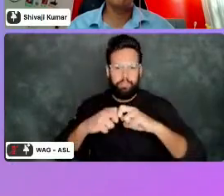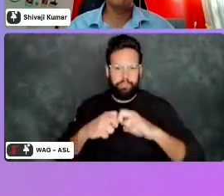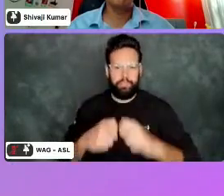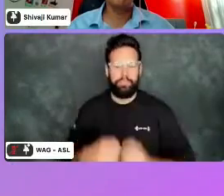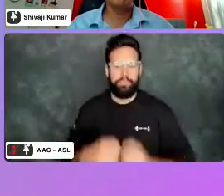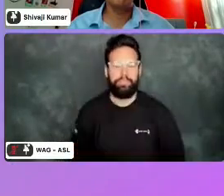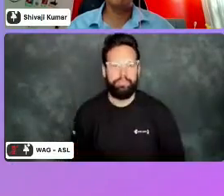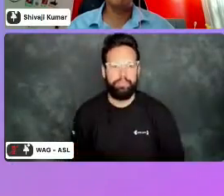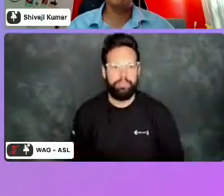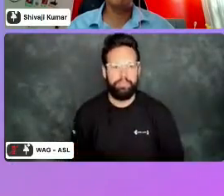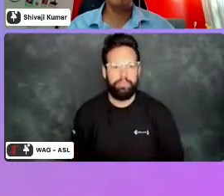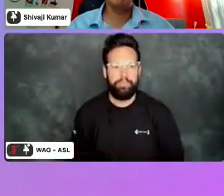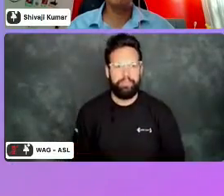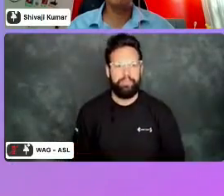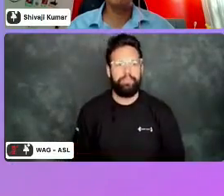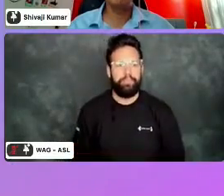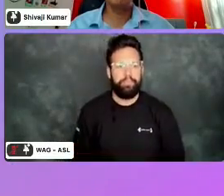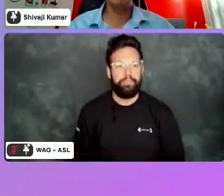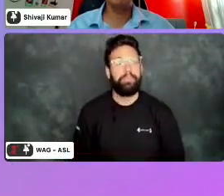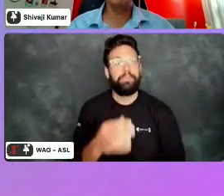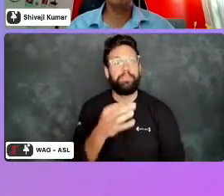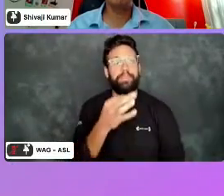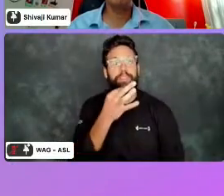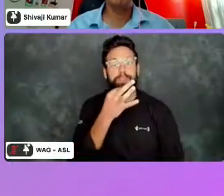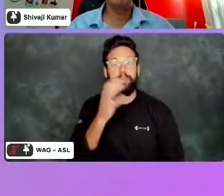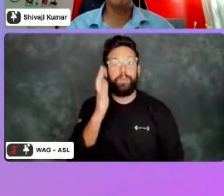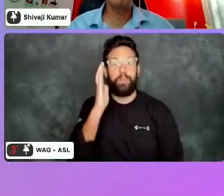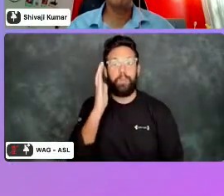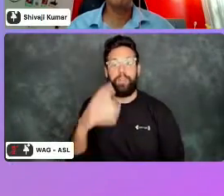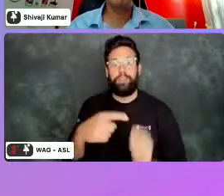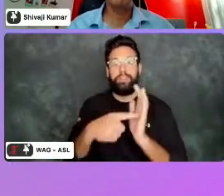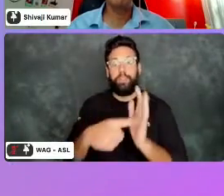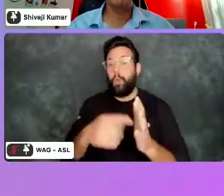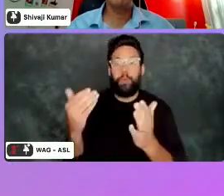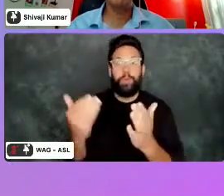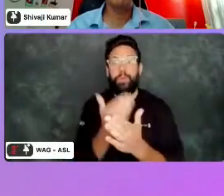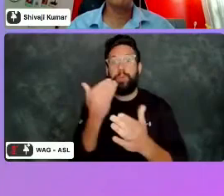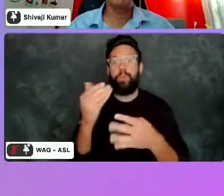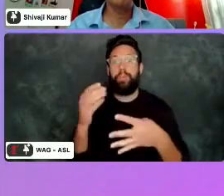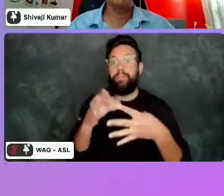So I'm about to showcase a brand new feature that is actually going to be live next week.